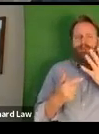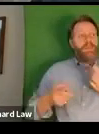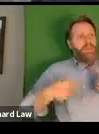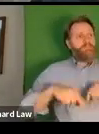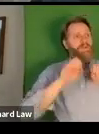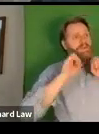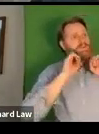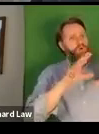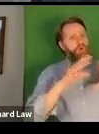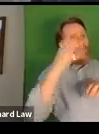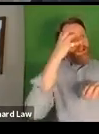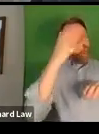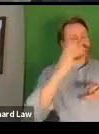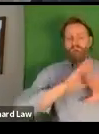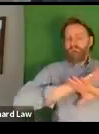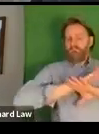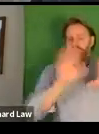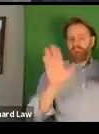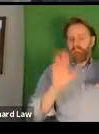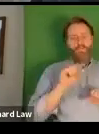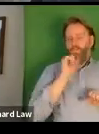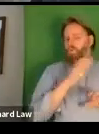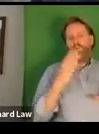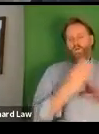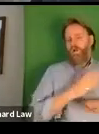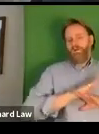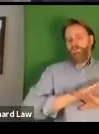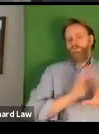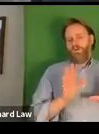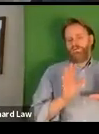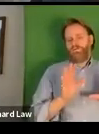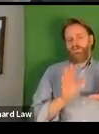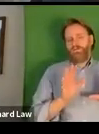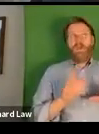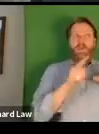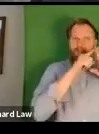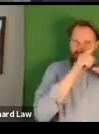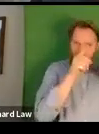anymore if we have to have a ballot they cannot do without this now we don't want